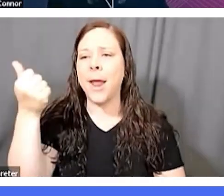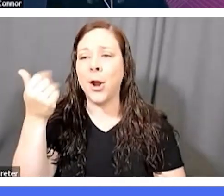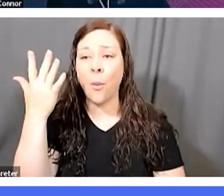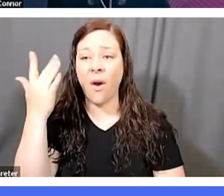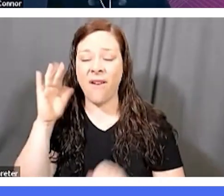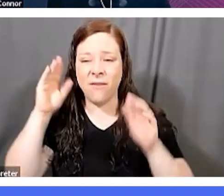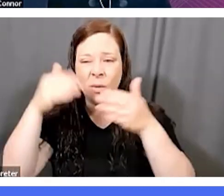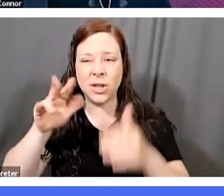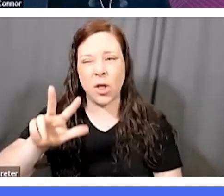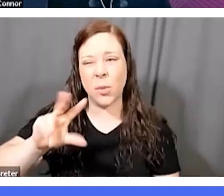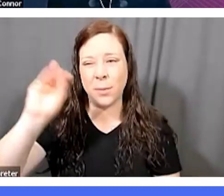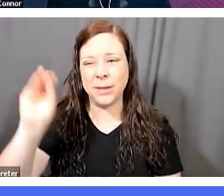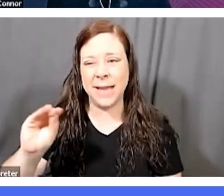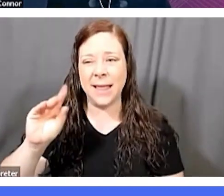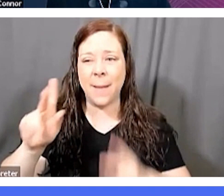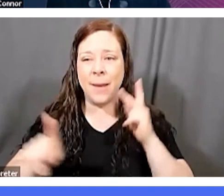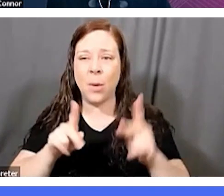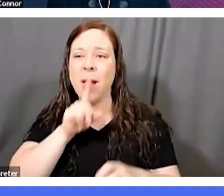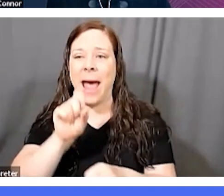that people actually are going to remember and use.